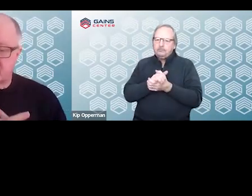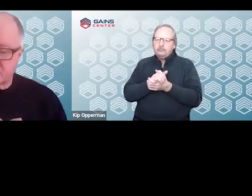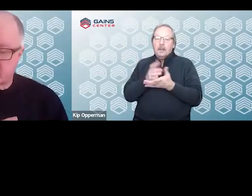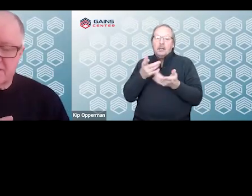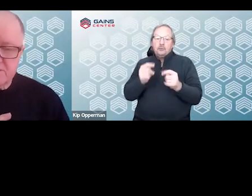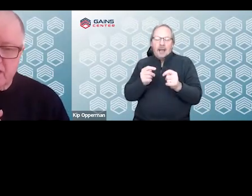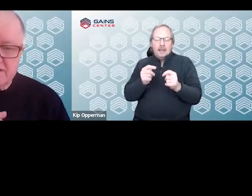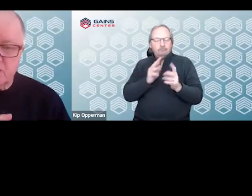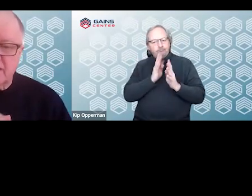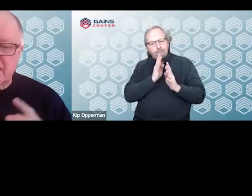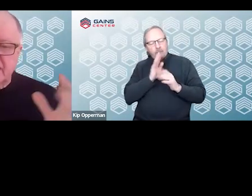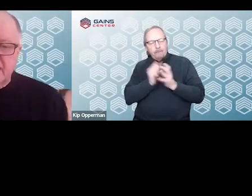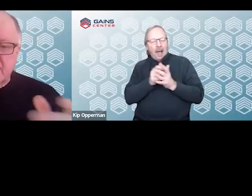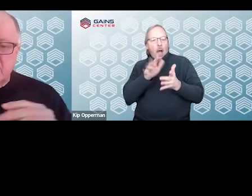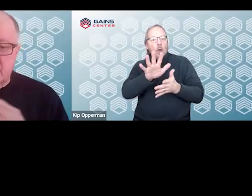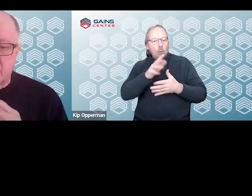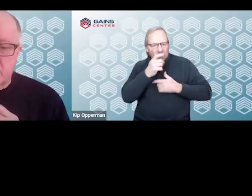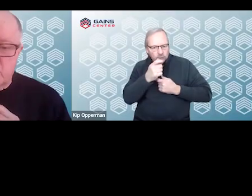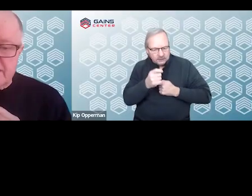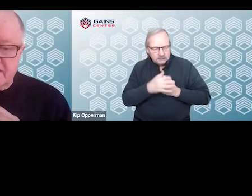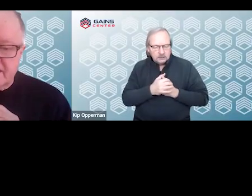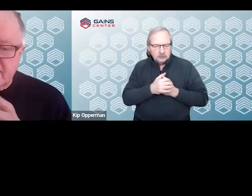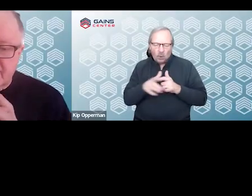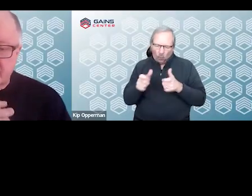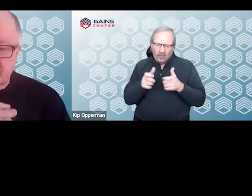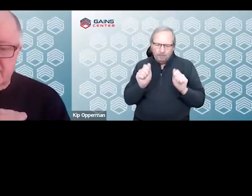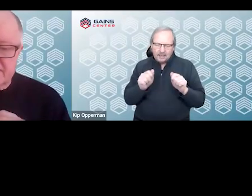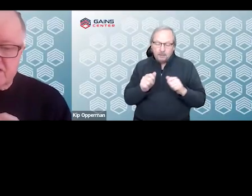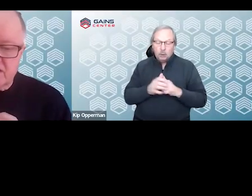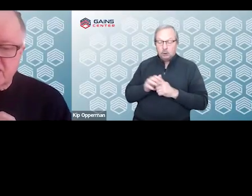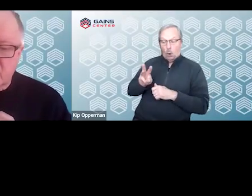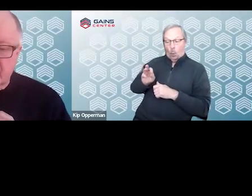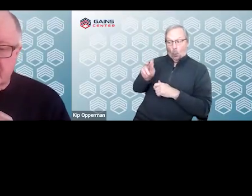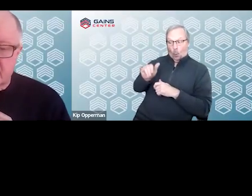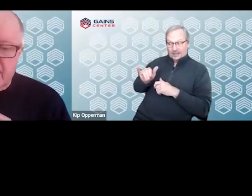as quickly as possible. Westley and I, as I said, started talking